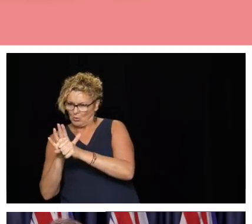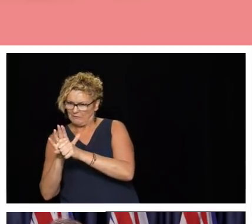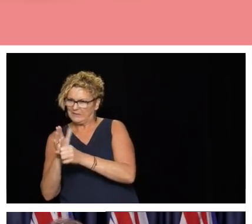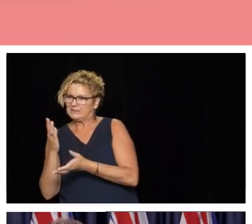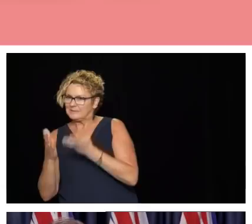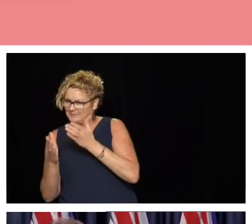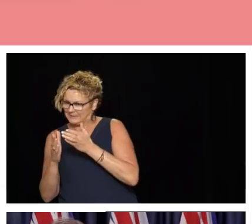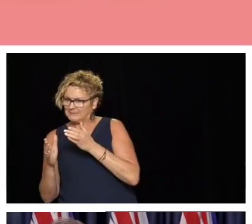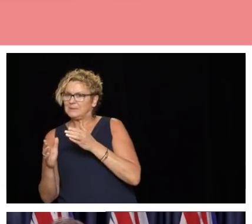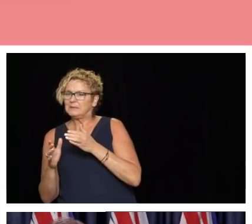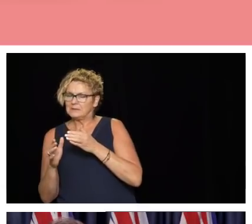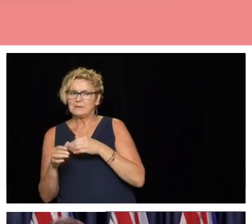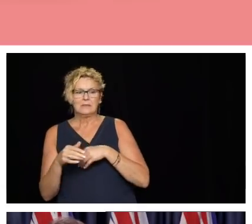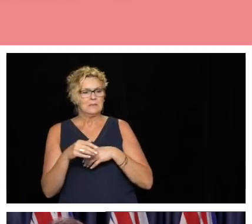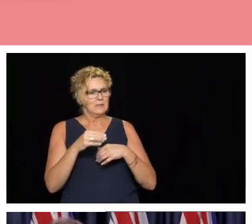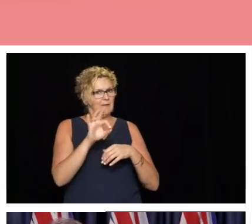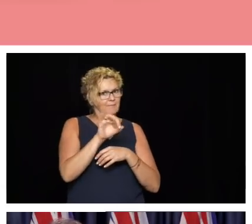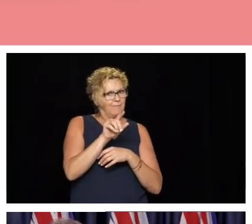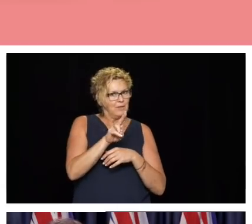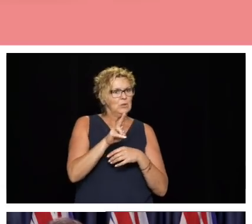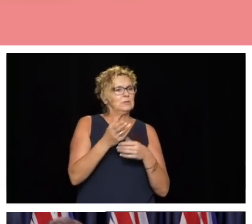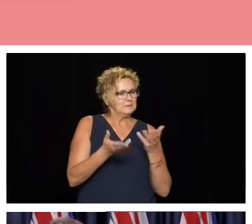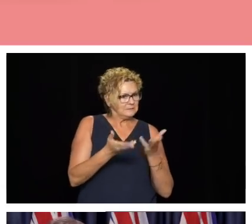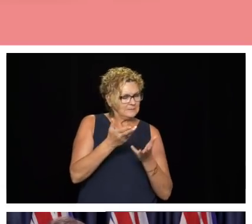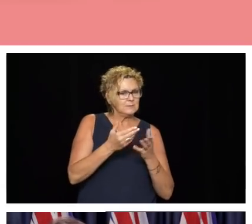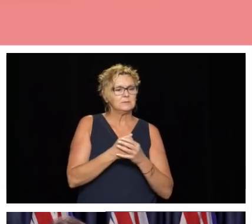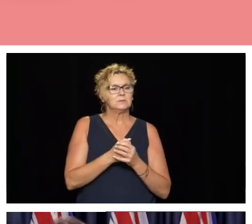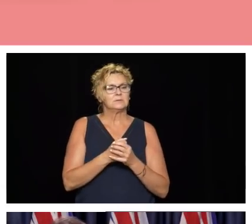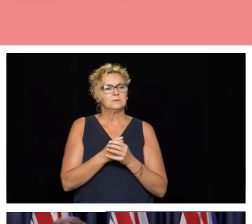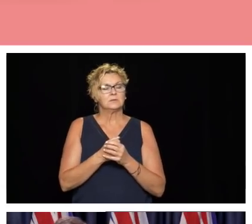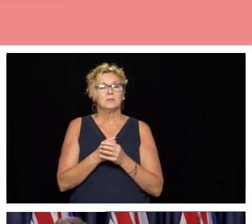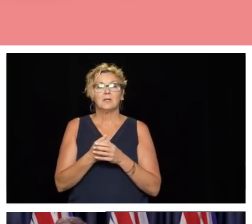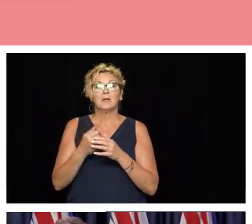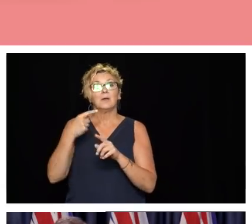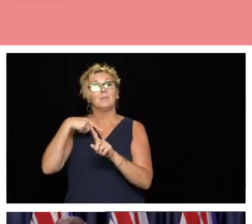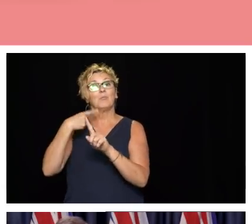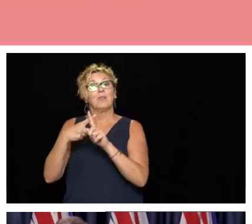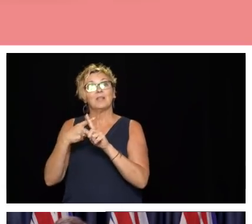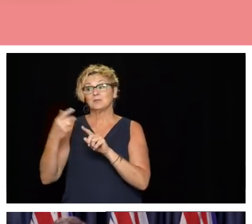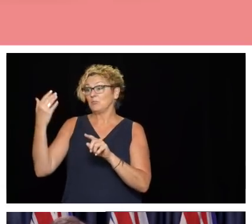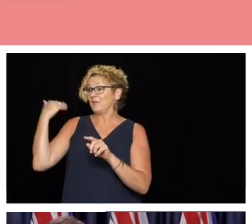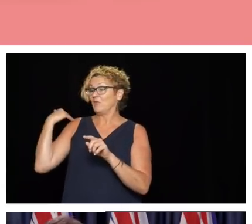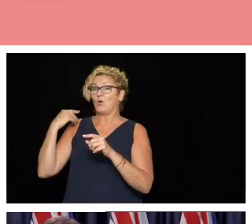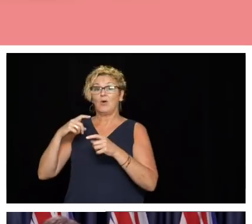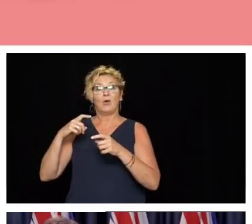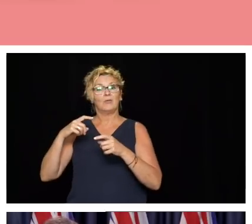based on fall and winter including the effective typical influenza season, where there are more respiratory emissions and addressing of course,